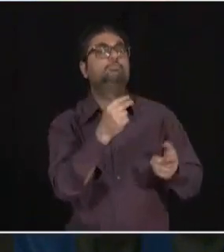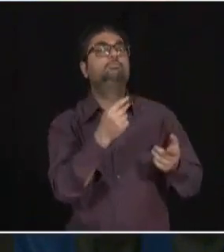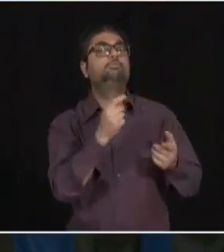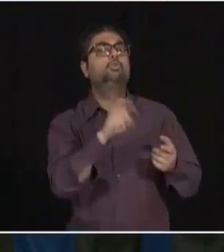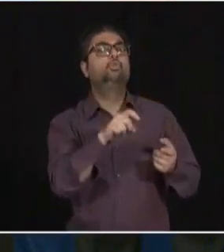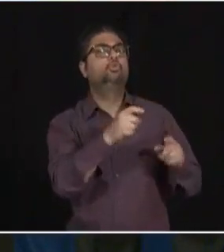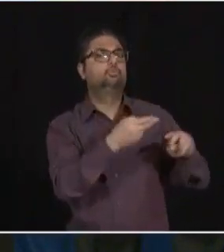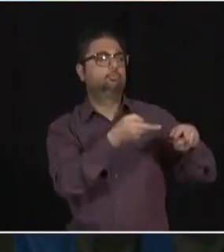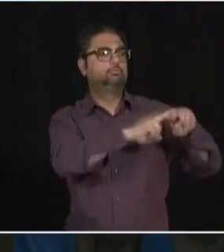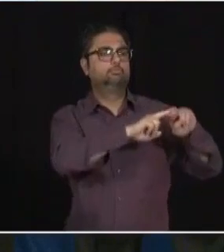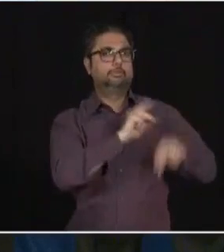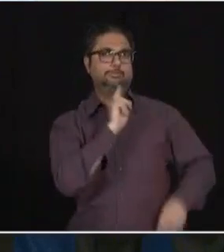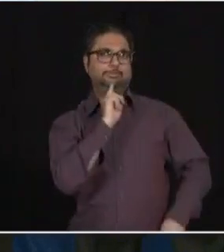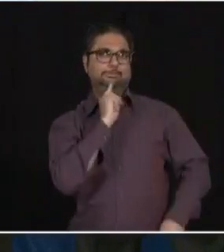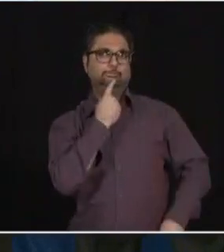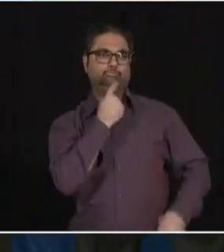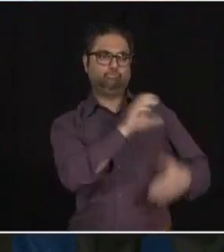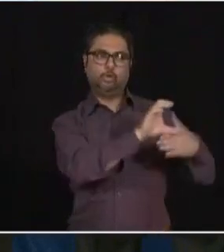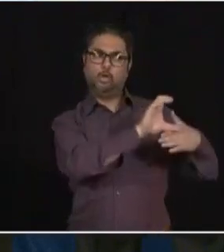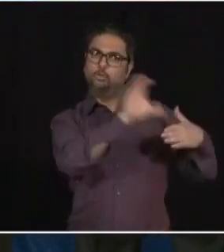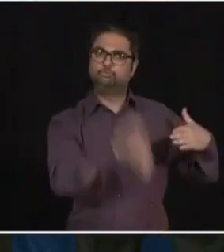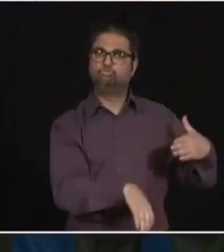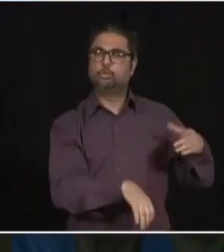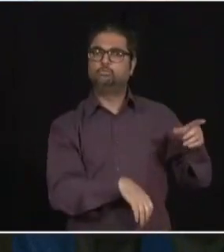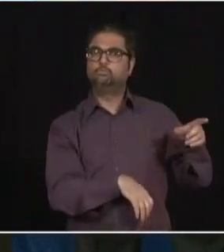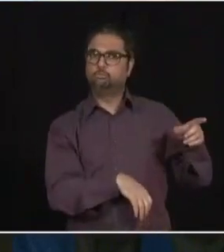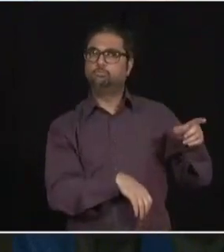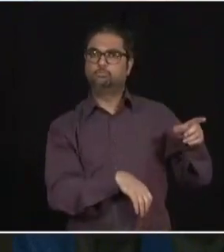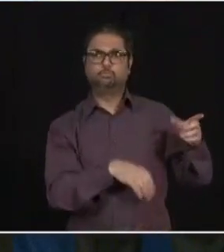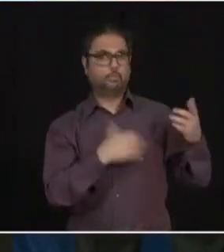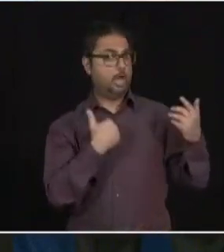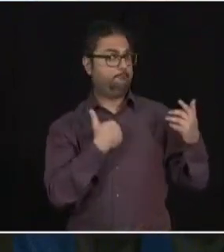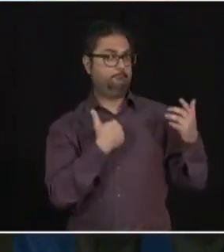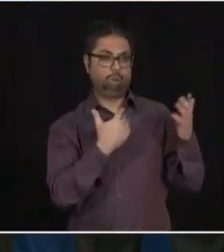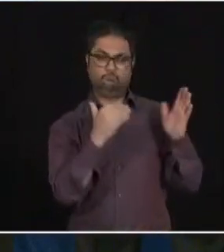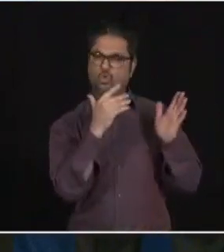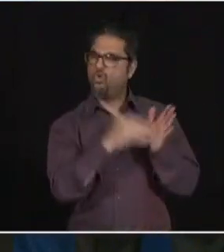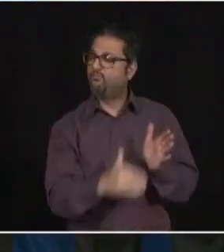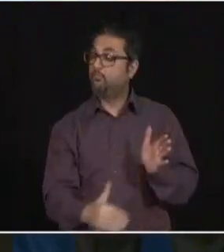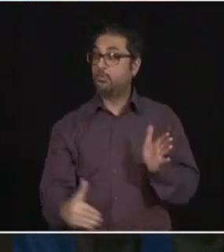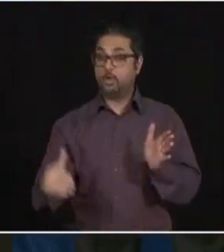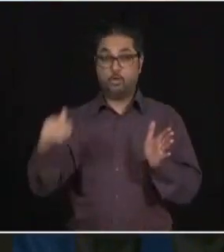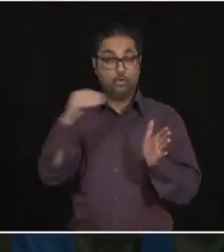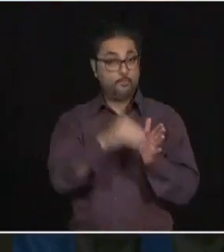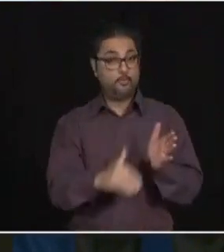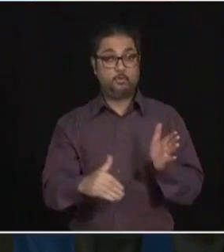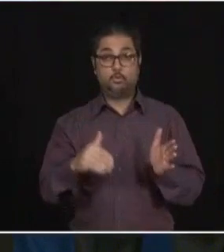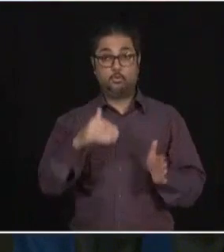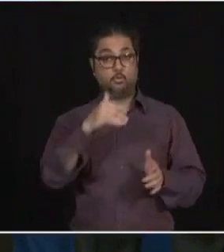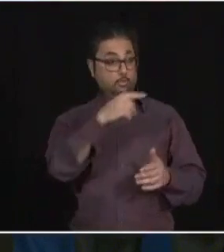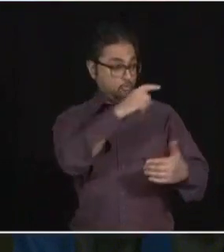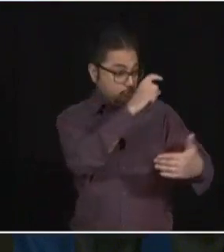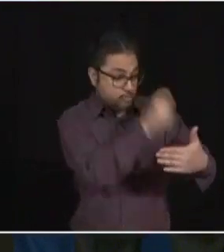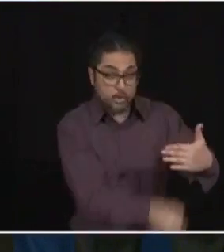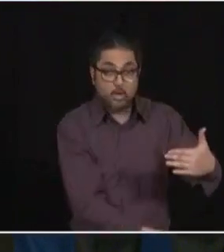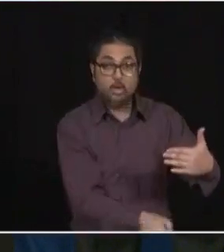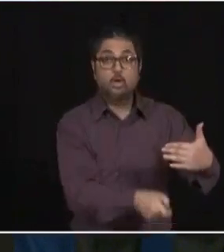again that these people, they get charged, and what's frustrating, the police officers, they're back on